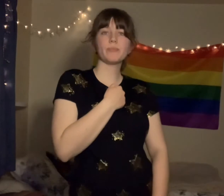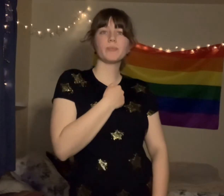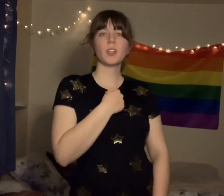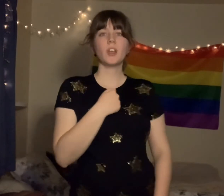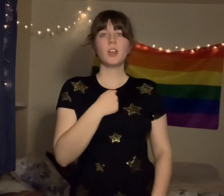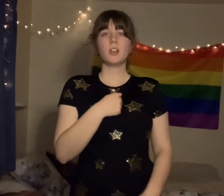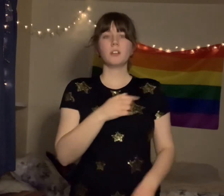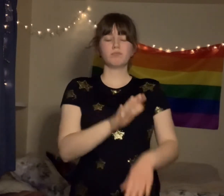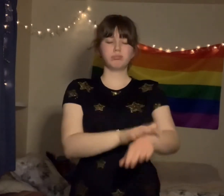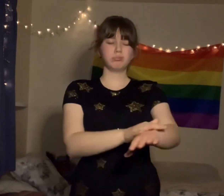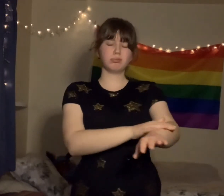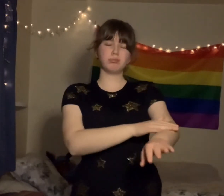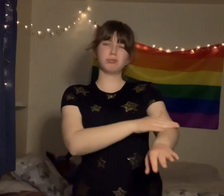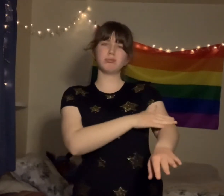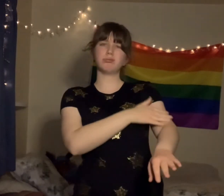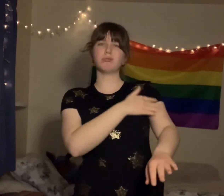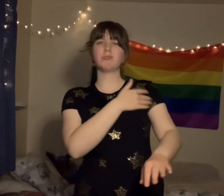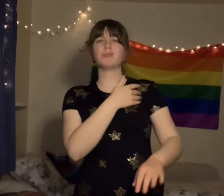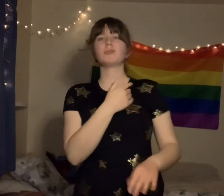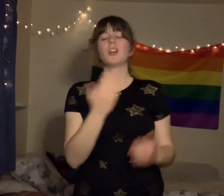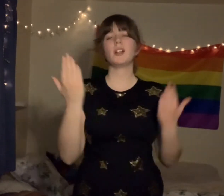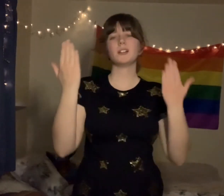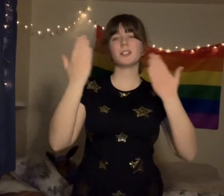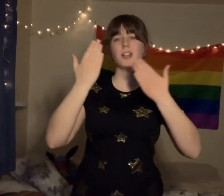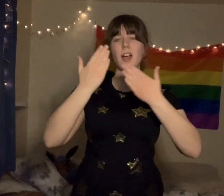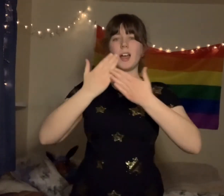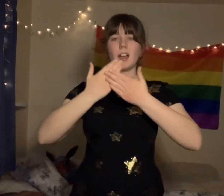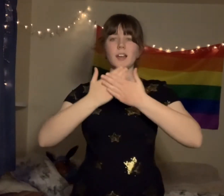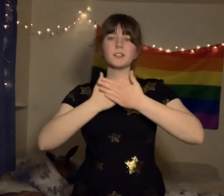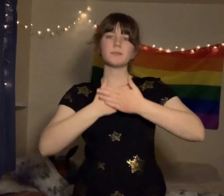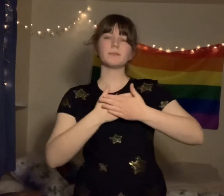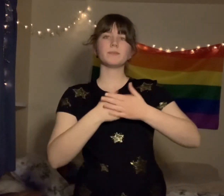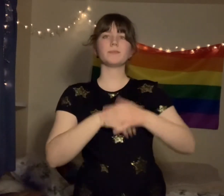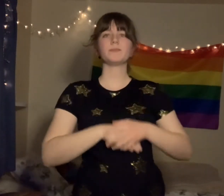A never-ending night